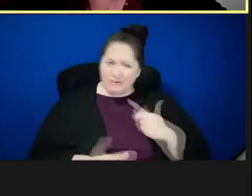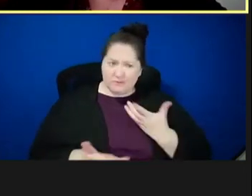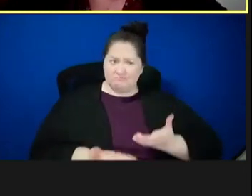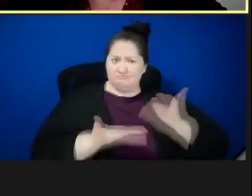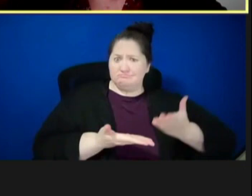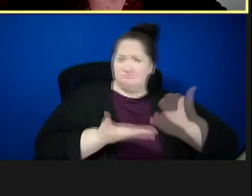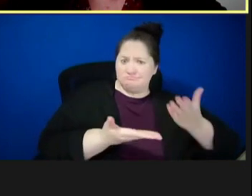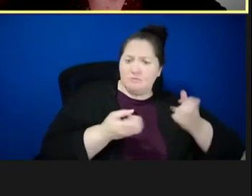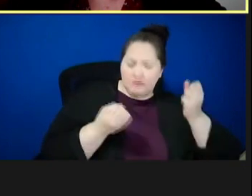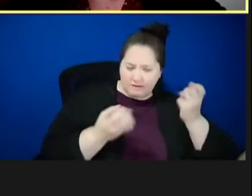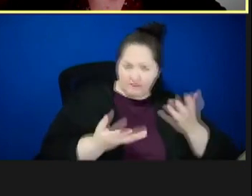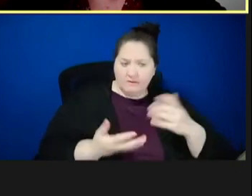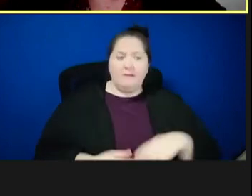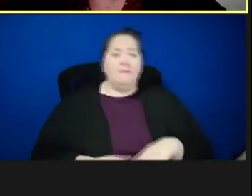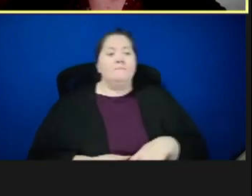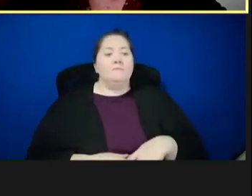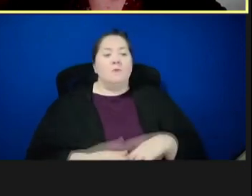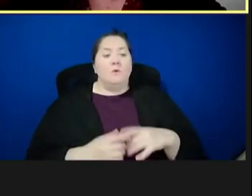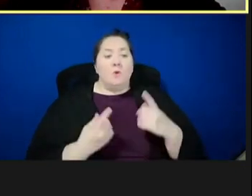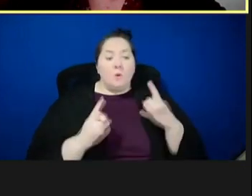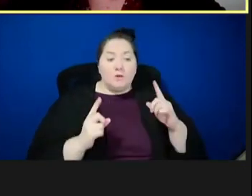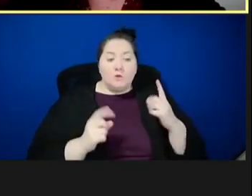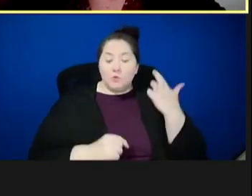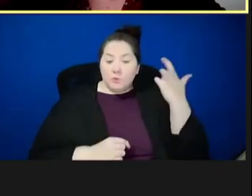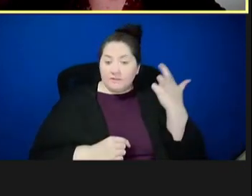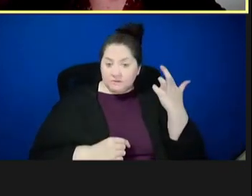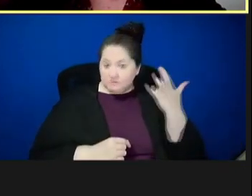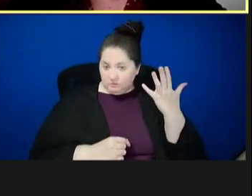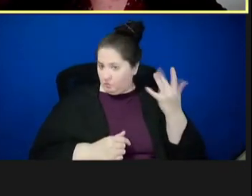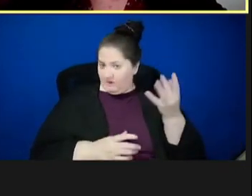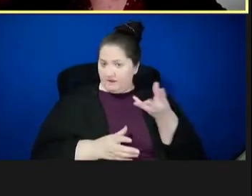What also worked was identifying the reason for the lack of vaccination.